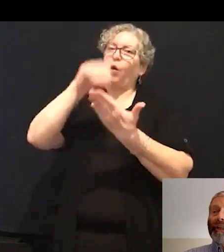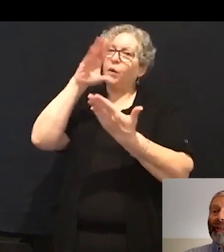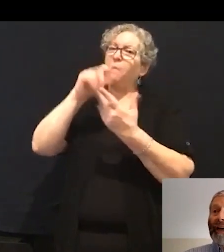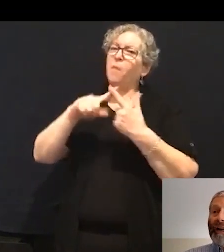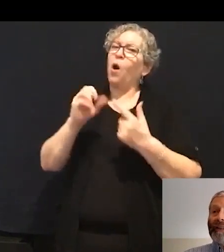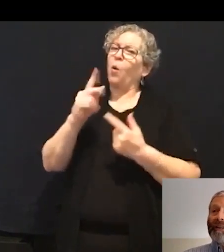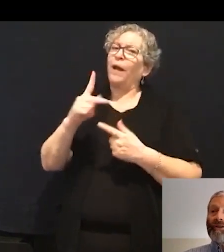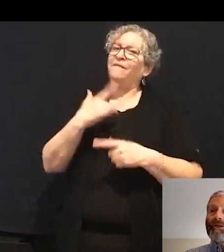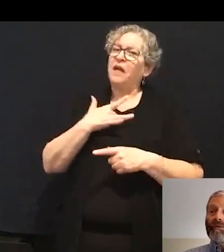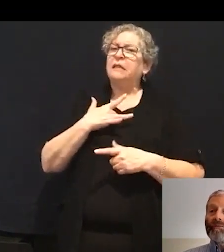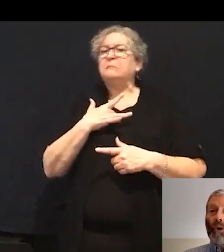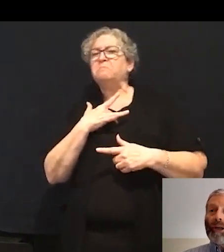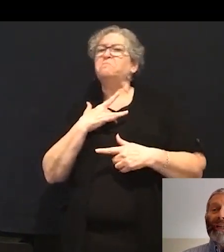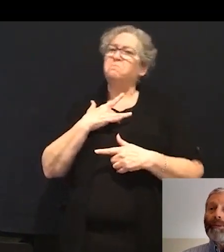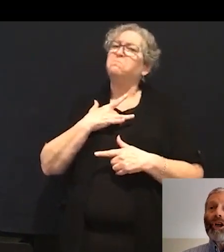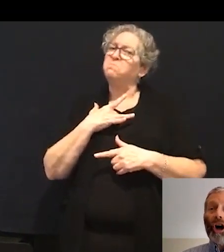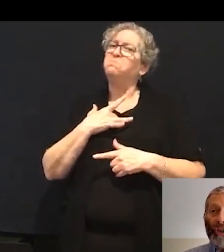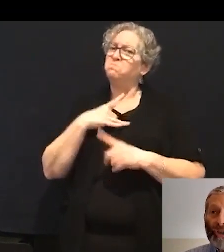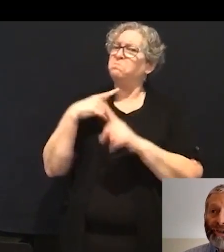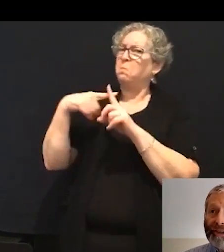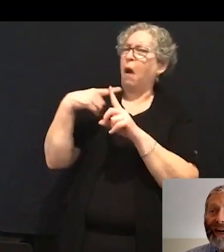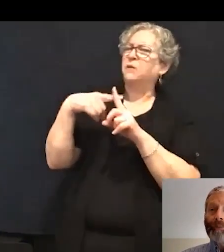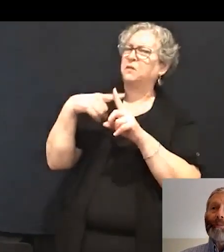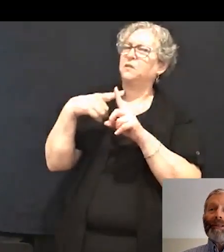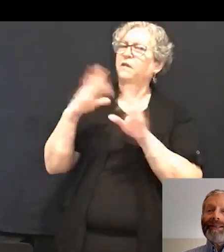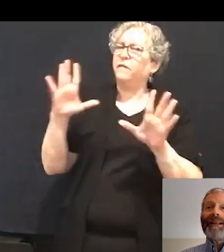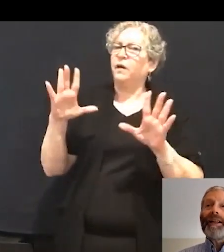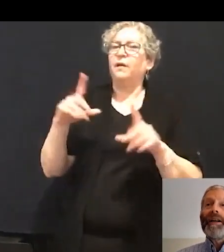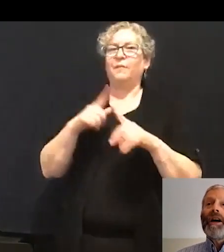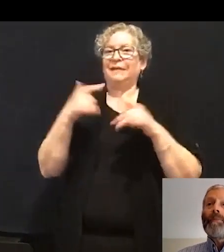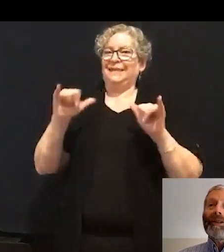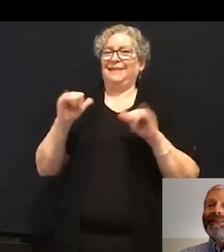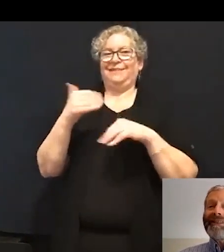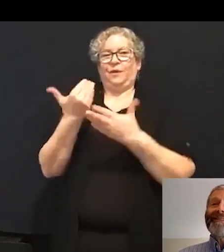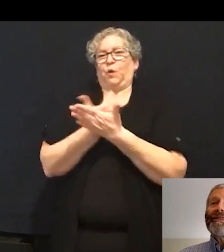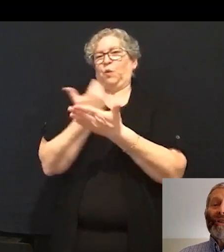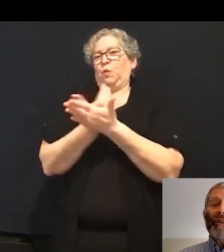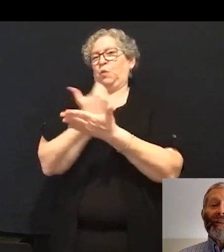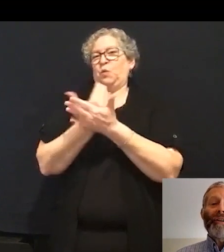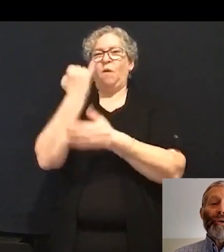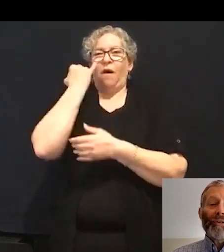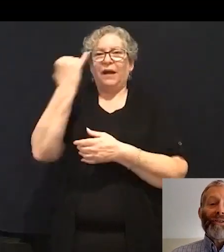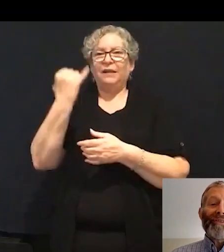I think it's OK to be cautiously optimistic. But this is still at an early stage.